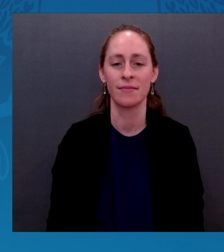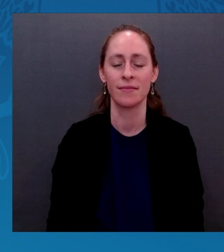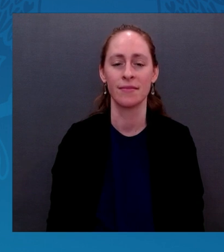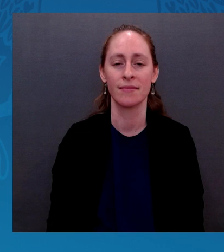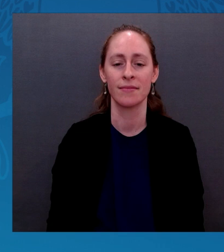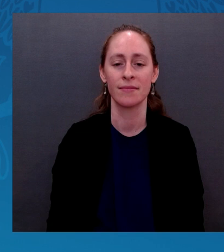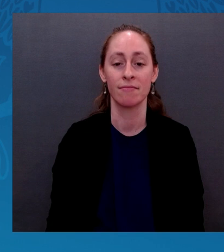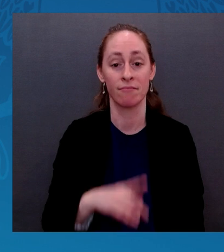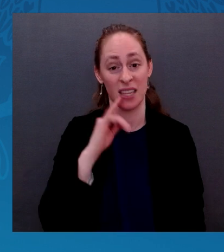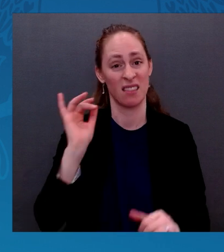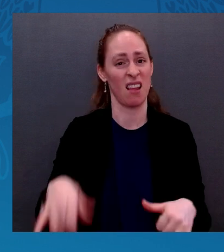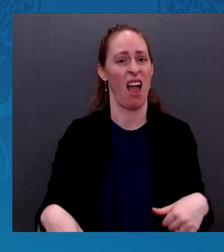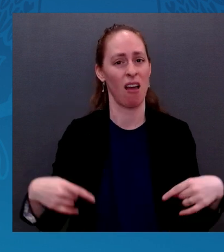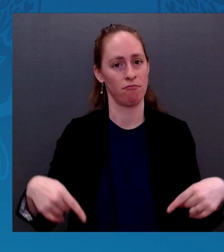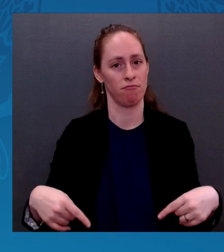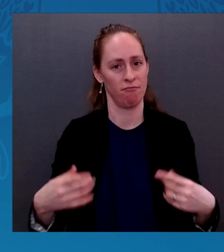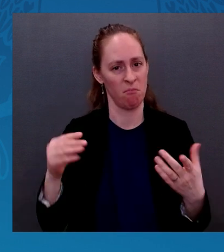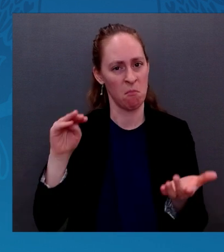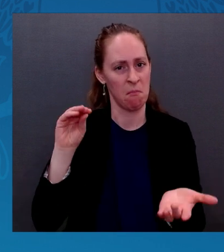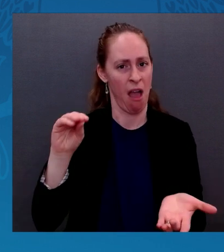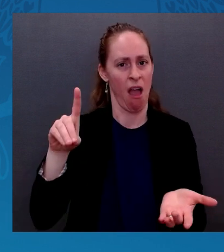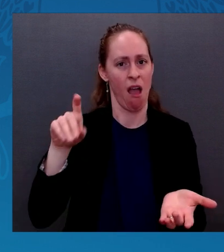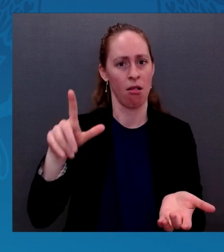Understanding their home is a family home